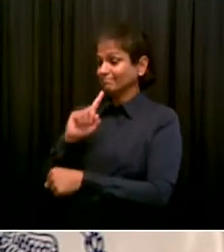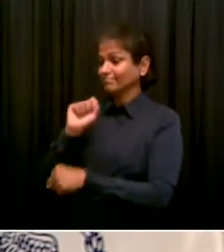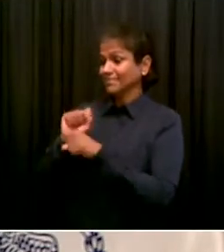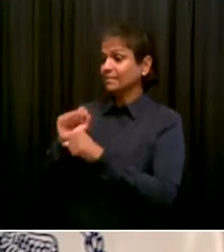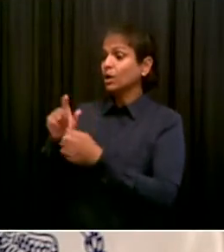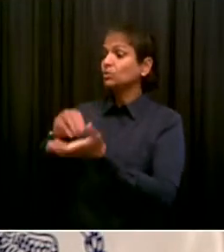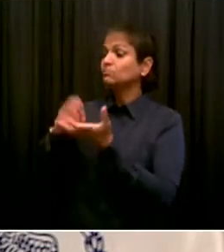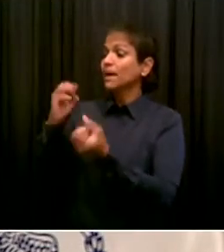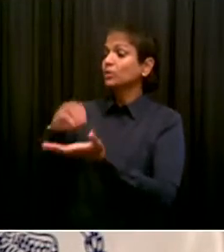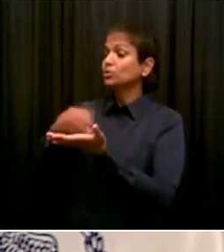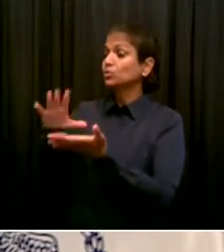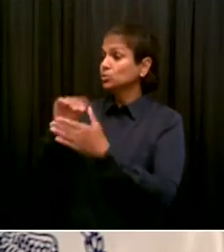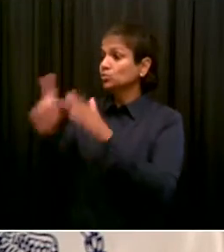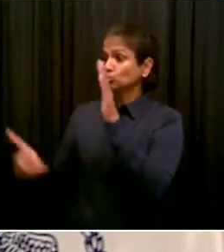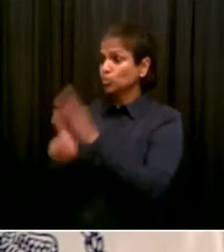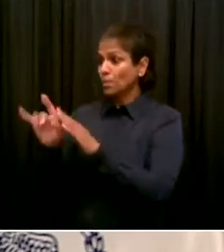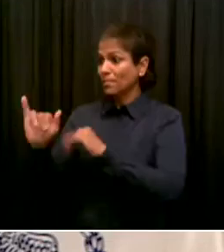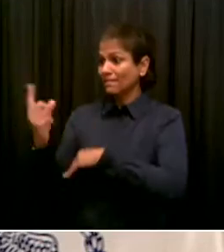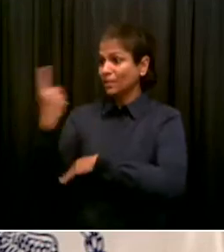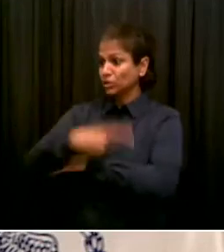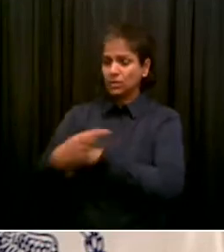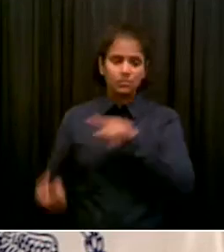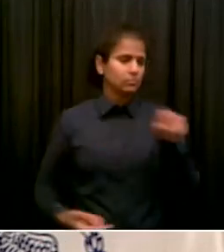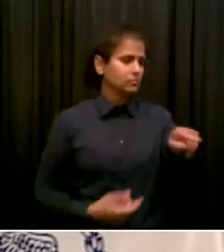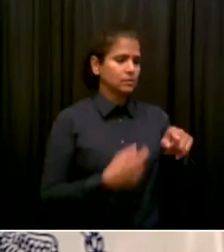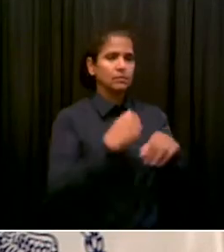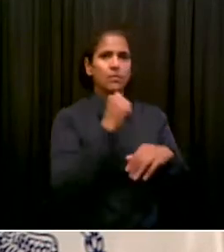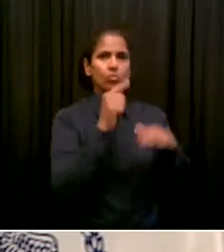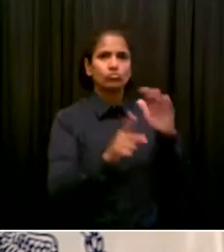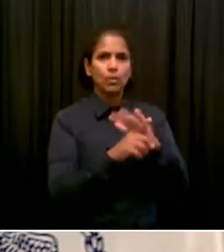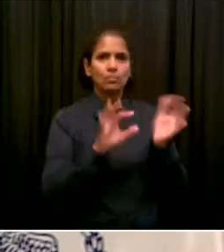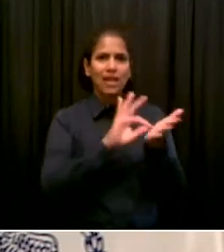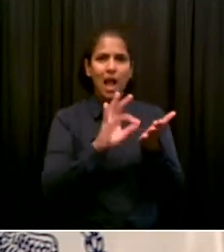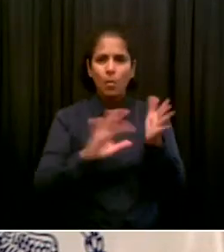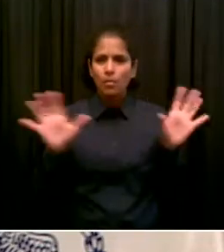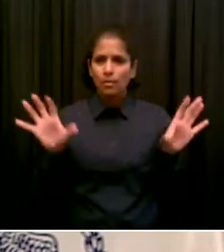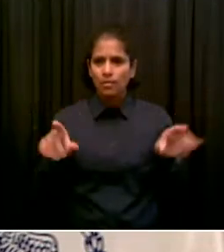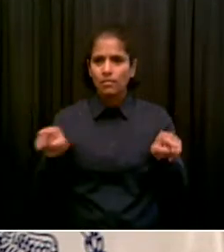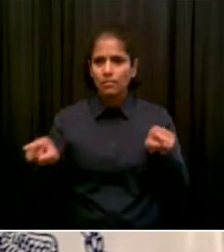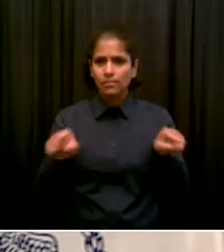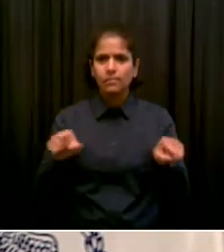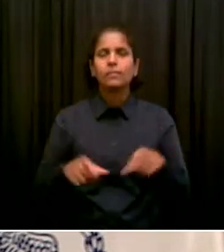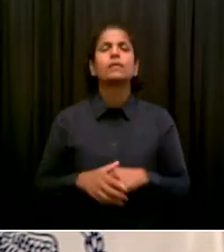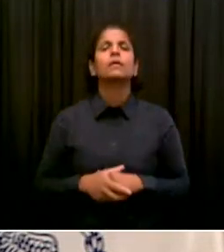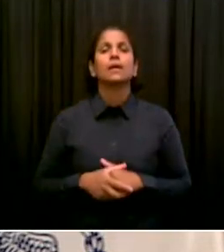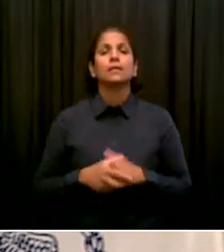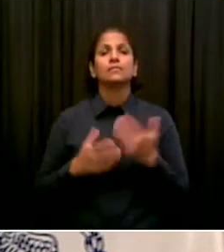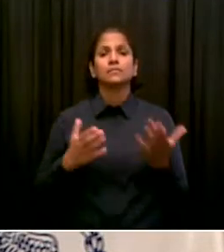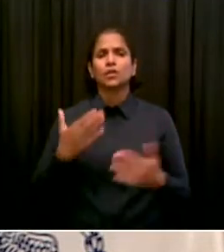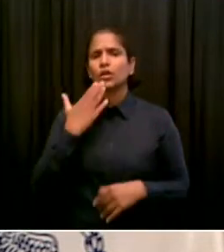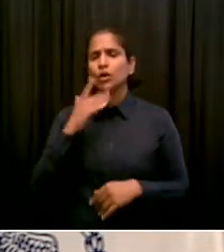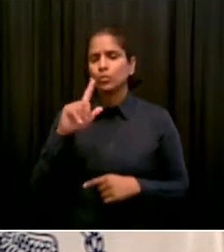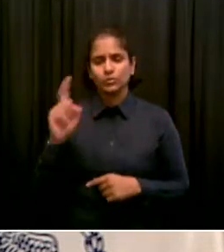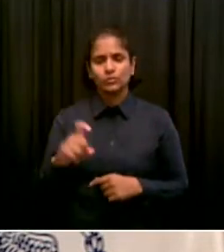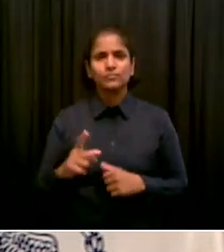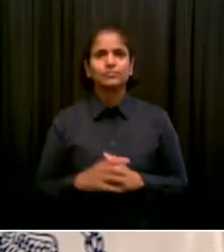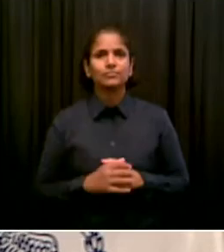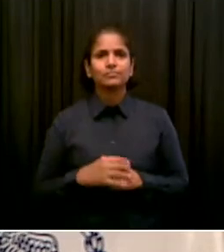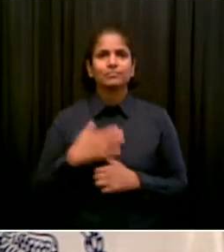IS THERE ANY WAY TO HAVE THE DEA SHOW THEIR WORK AND TELL US HOW MANY STUDENTS THEY EXPECTED YESTERDAY AND HOW MANY SHOWED UP? I PPAREATCIE THE